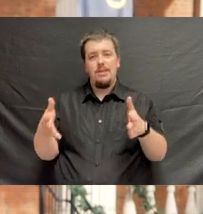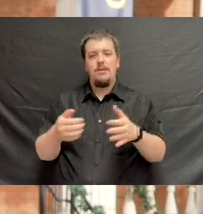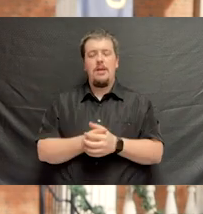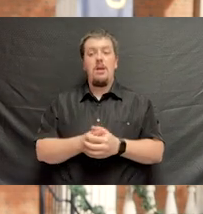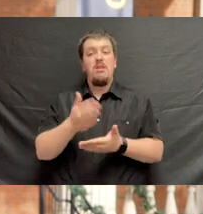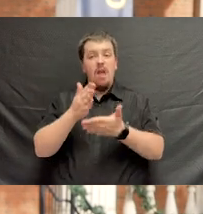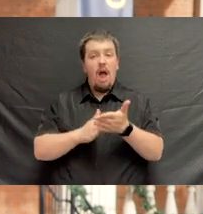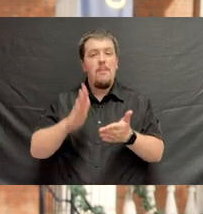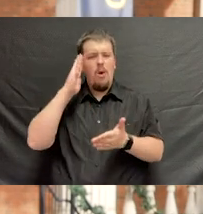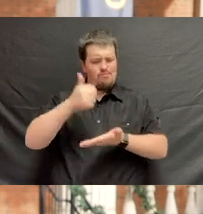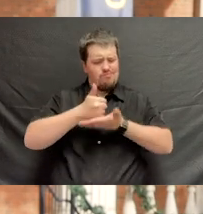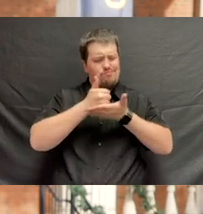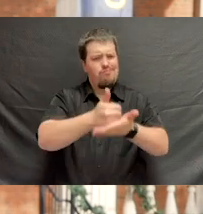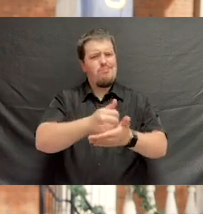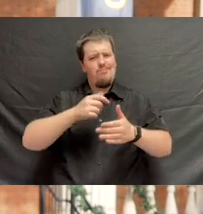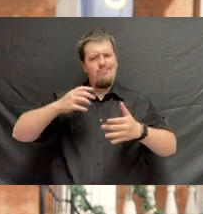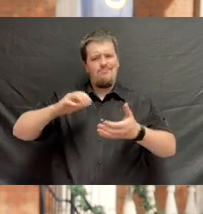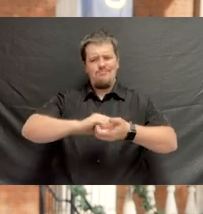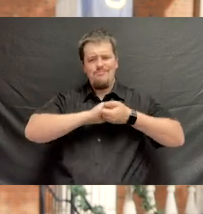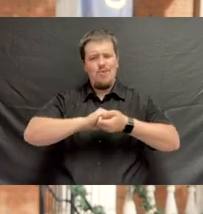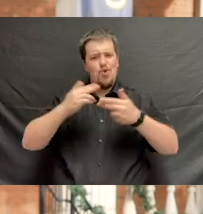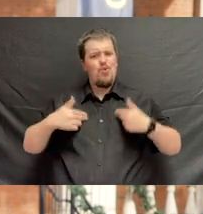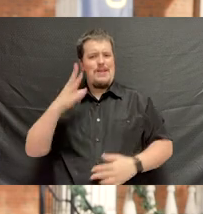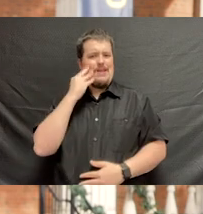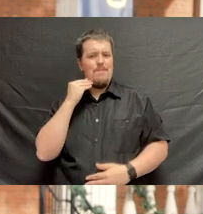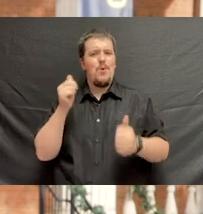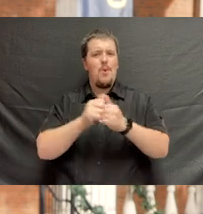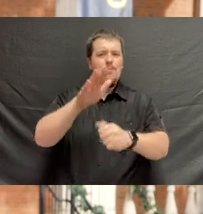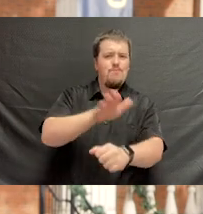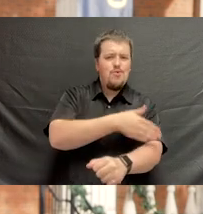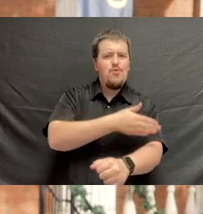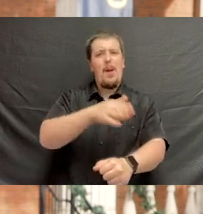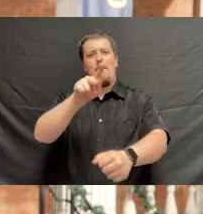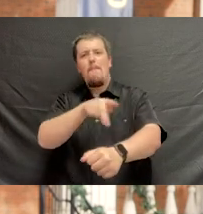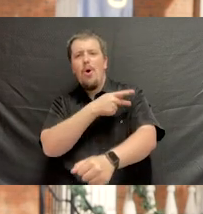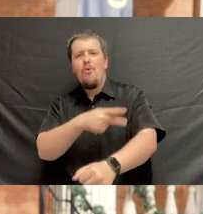Others of you will enrich our collective human experience with music, poetry, and art.